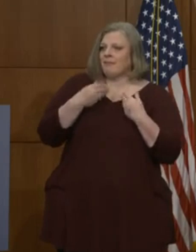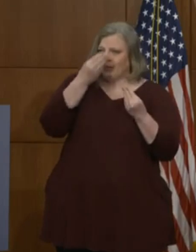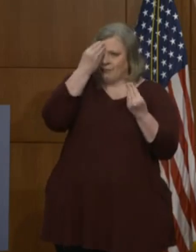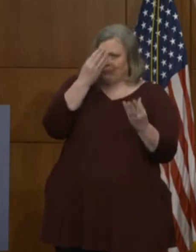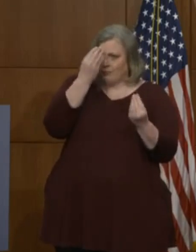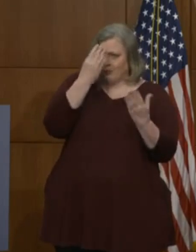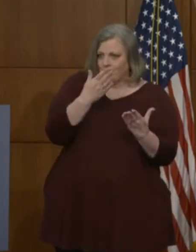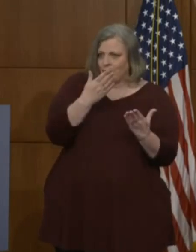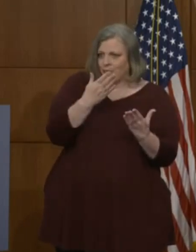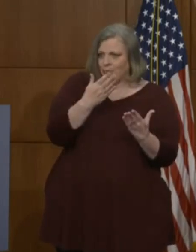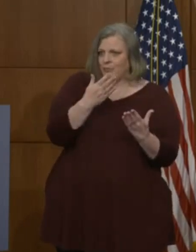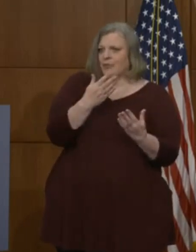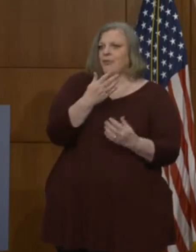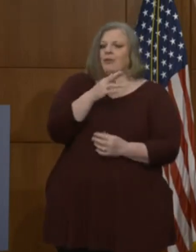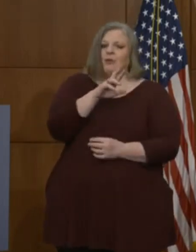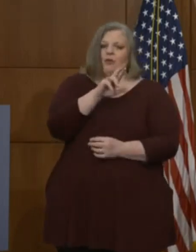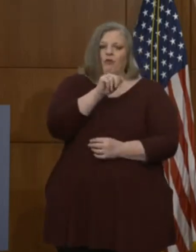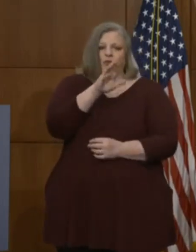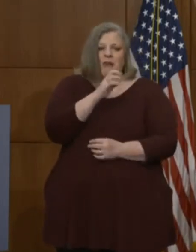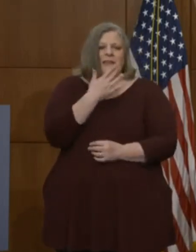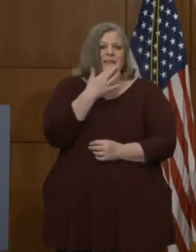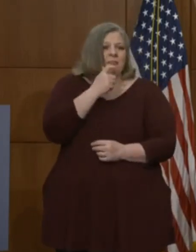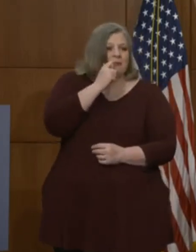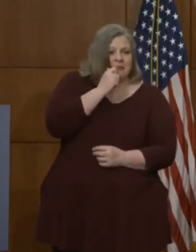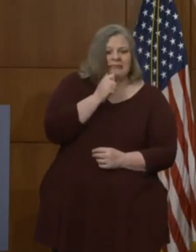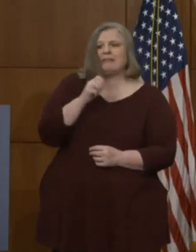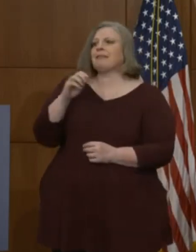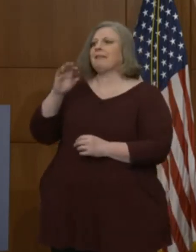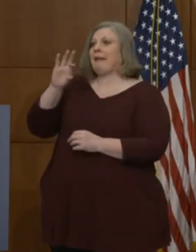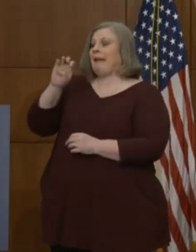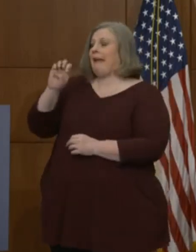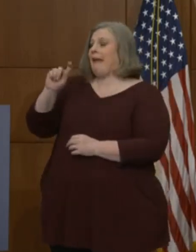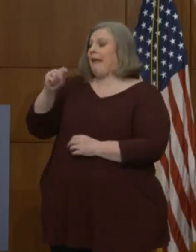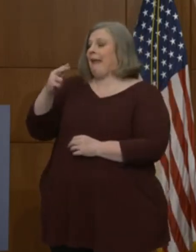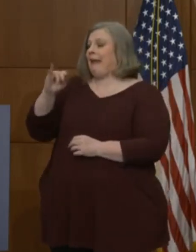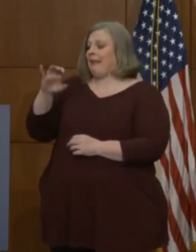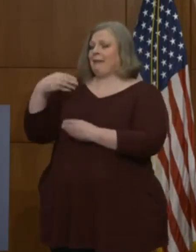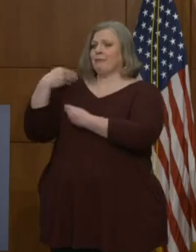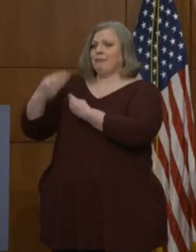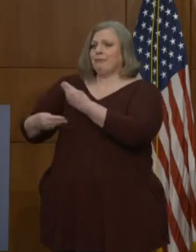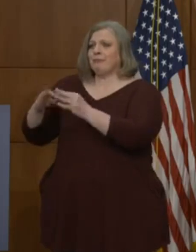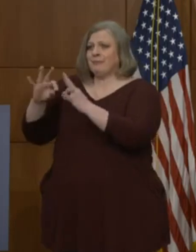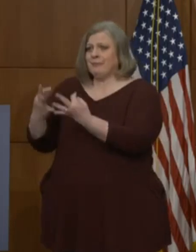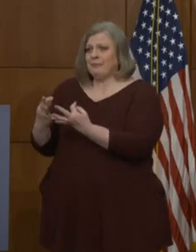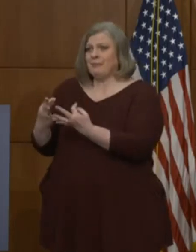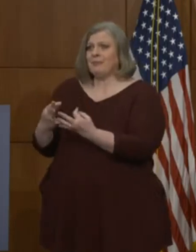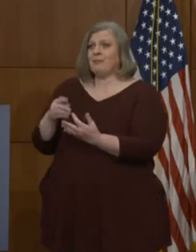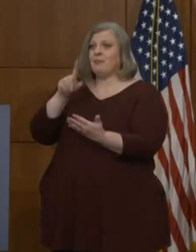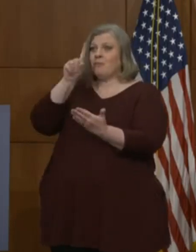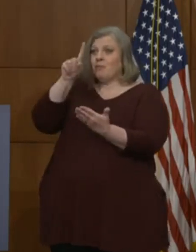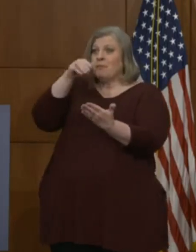FOR THAT HAVE THE DATA ON RACE AND ETHNICITY GIVEN THAT THE- AND ETHNICITY GIVEN THAT THE- ONE THOUSAND ONE HUNDRED AND